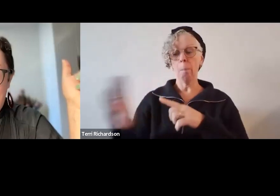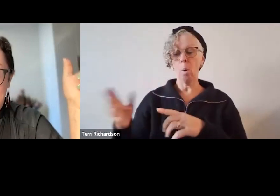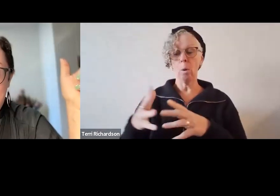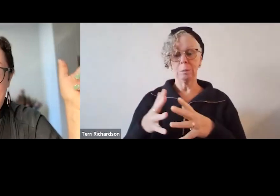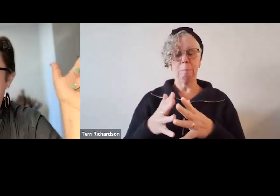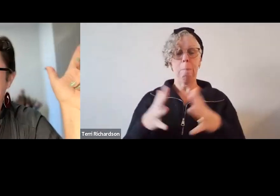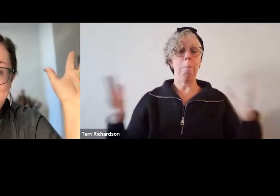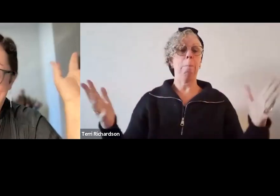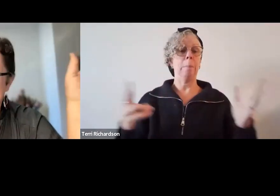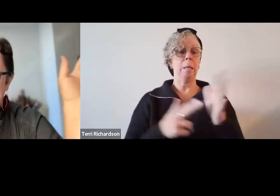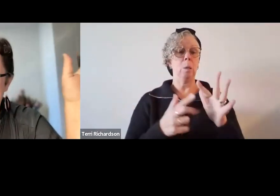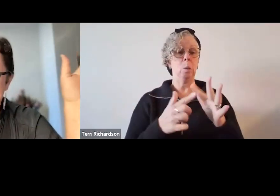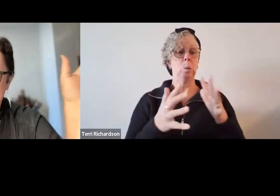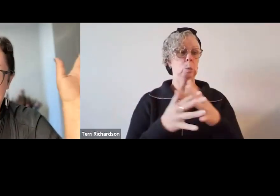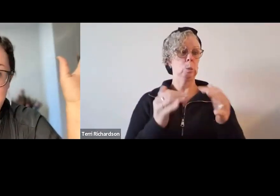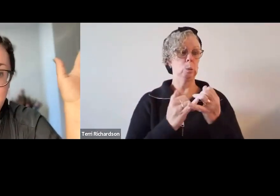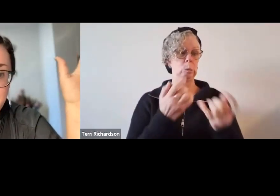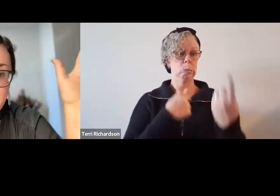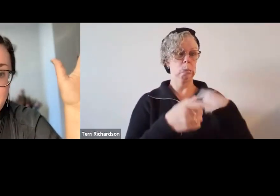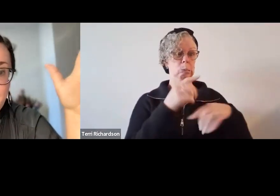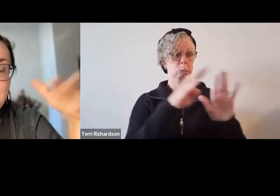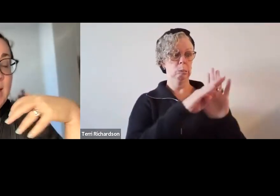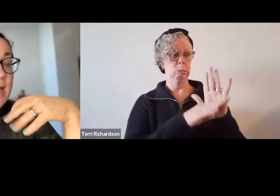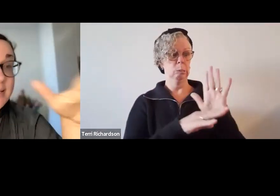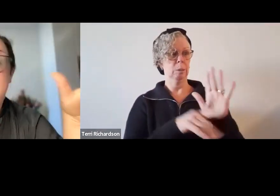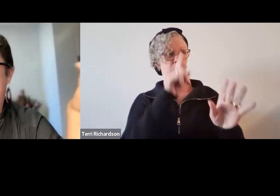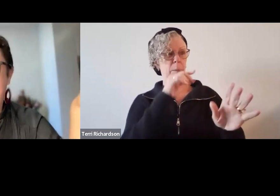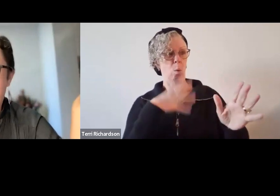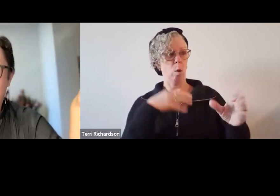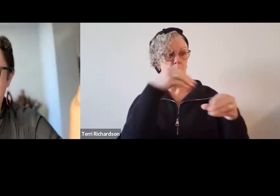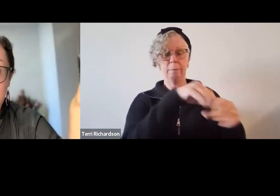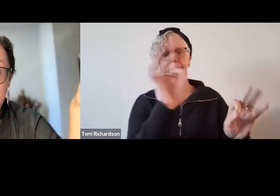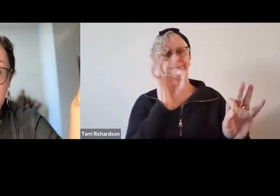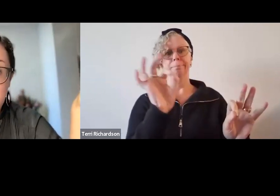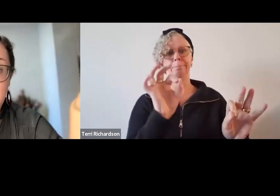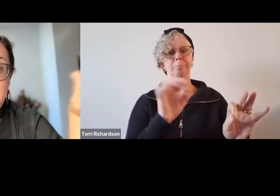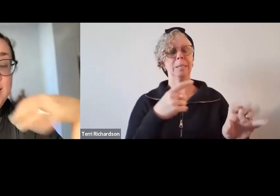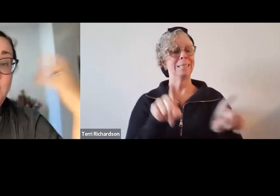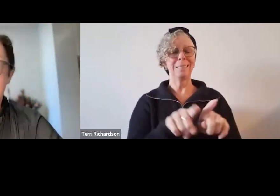years have made governance an even less attractive option, as has our current workforce issues,